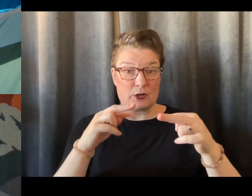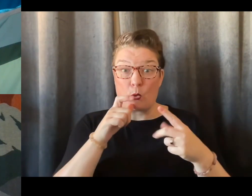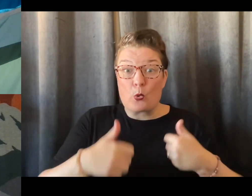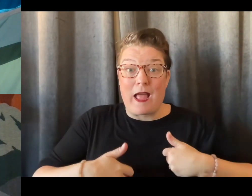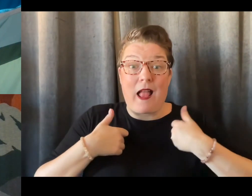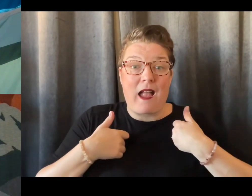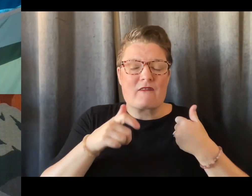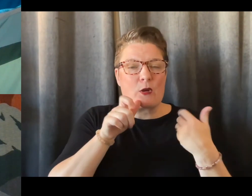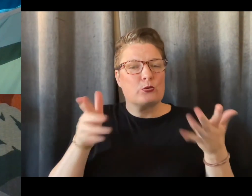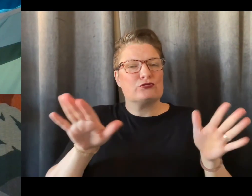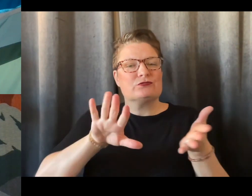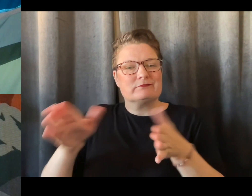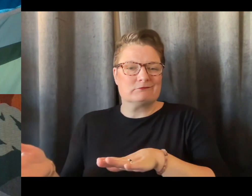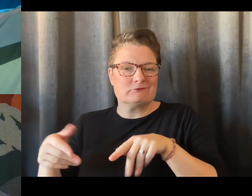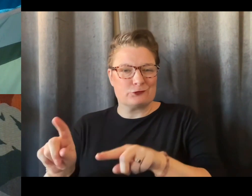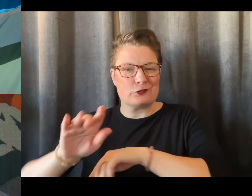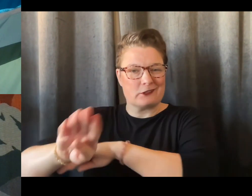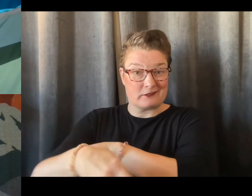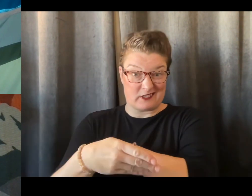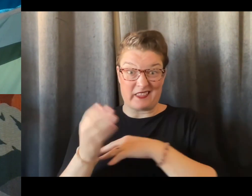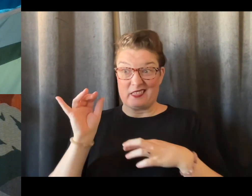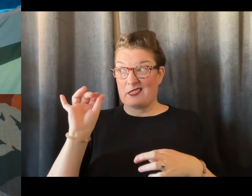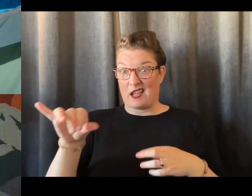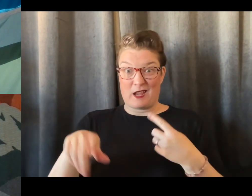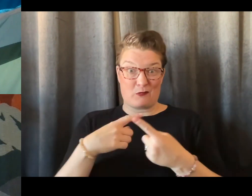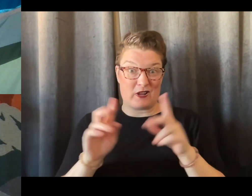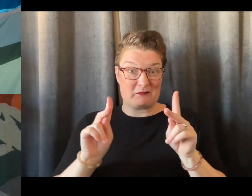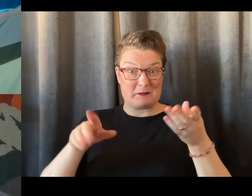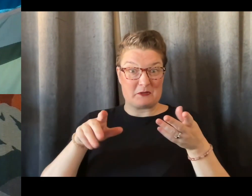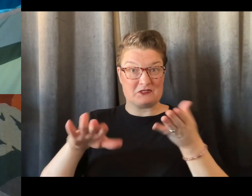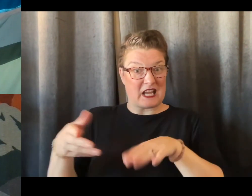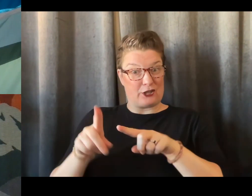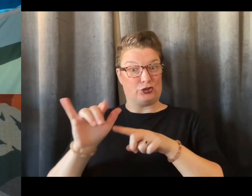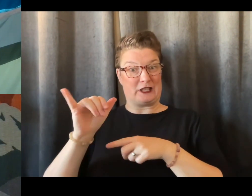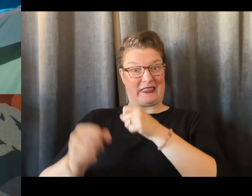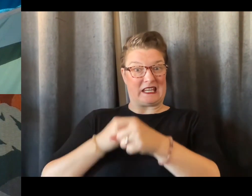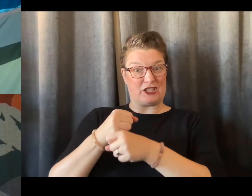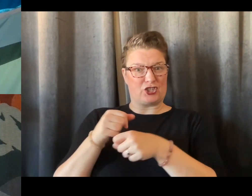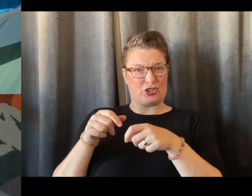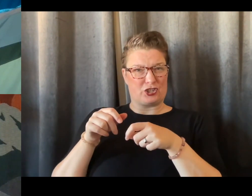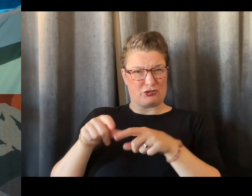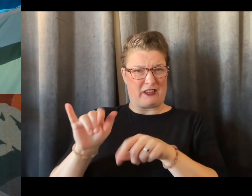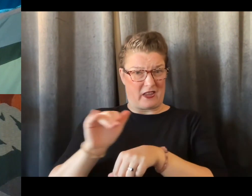And that was when when people died during the year that night and Nomy: on Tisha Ba'av?